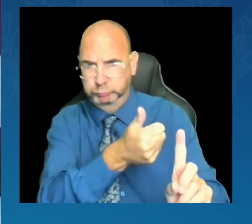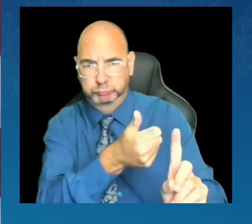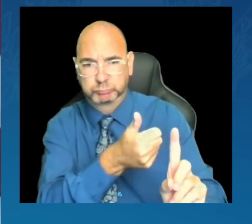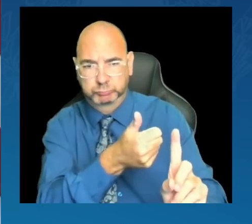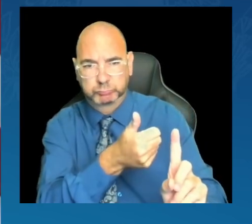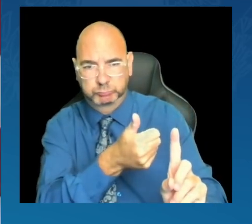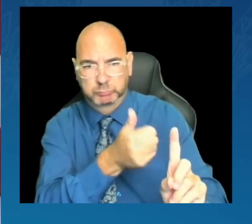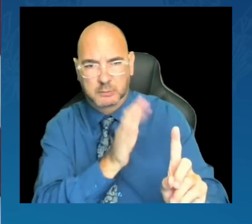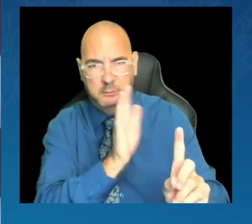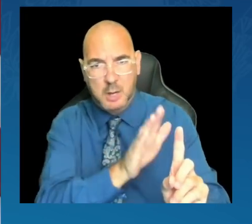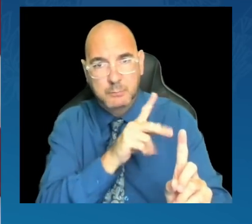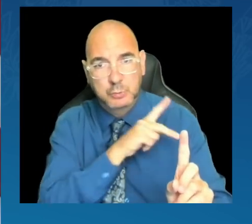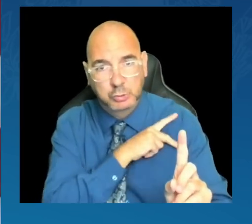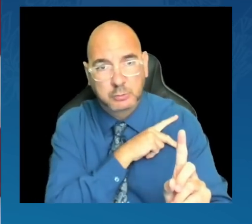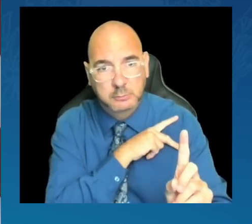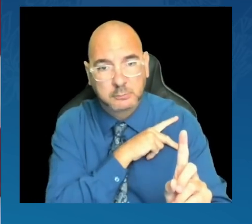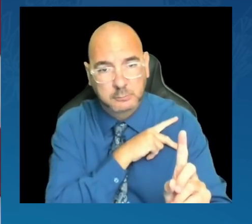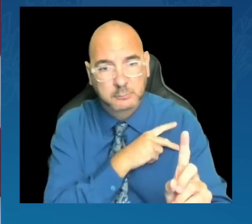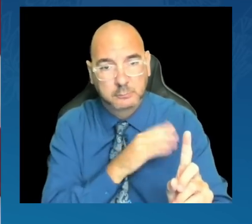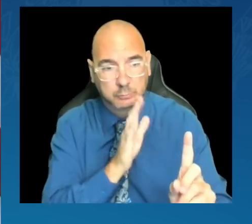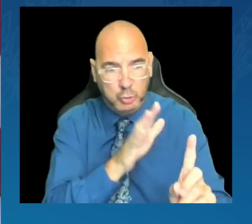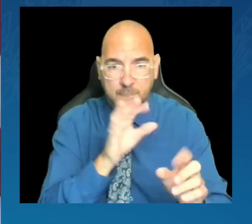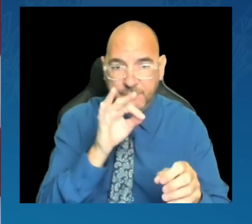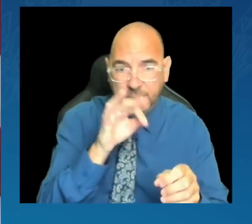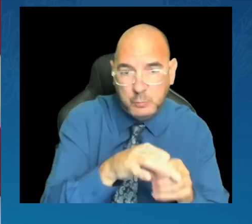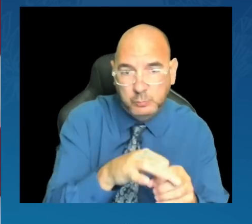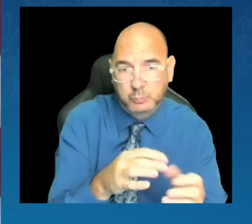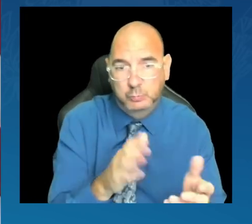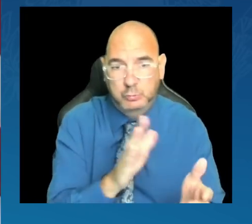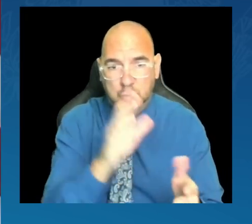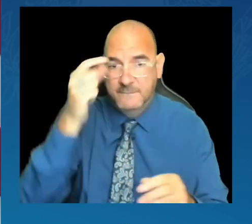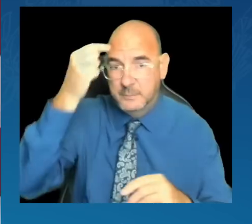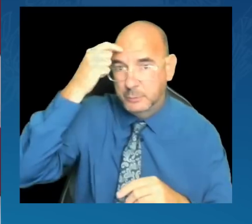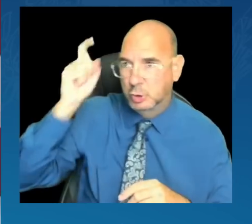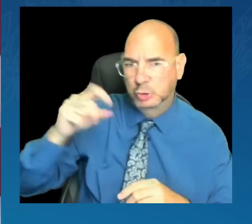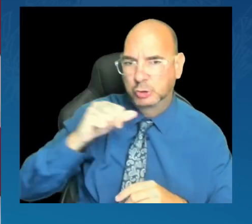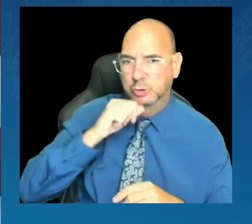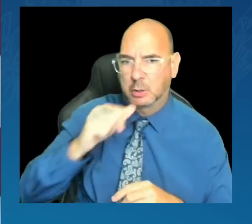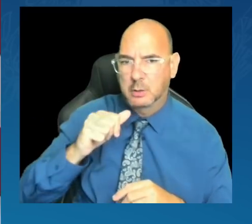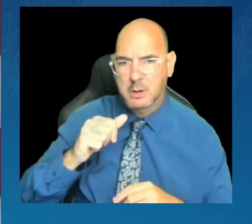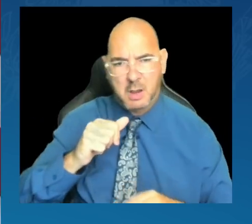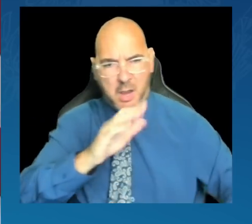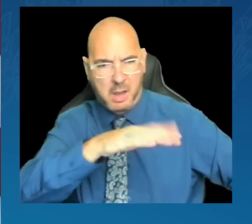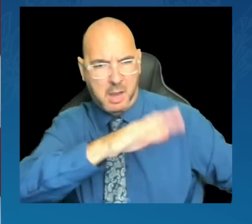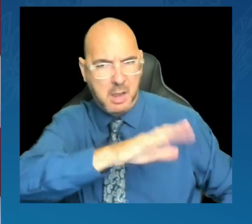But the government should not be telling an individual what to do,